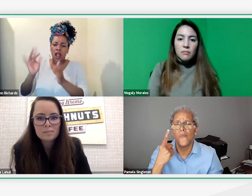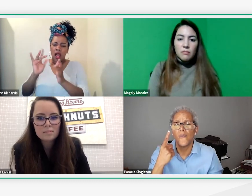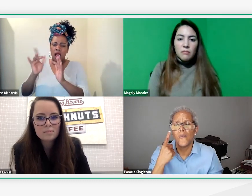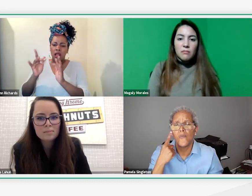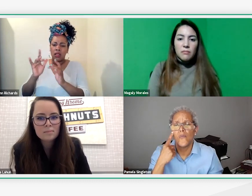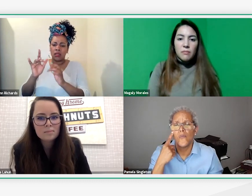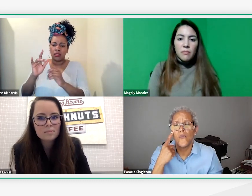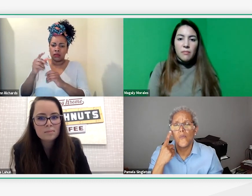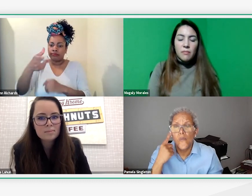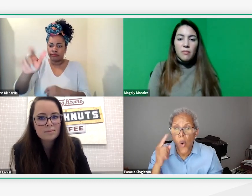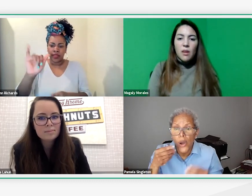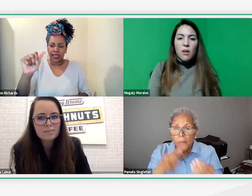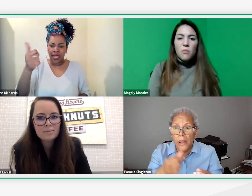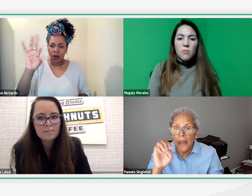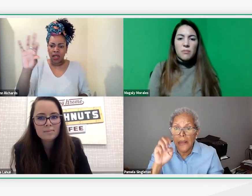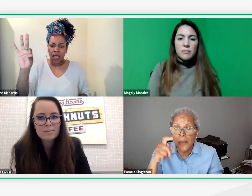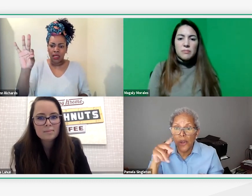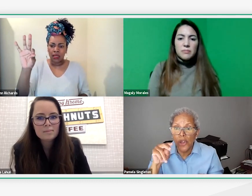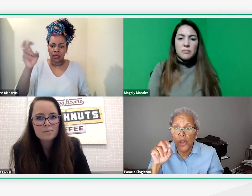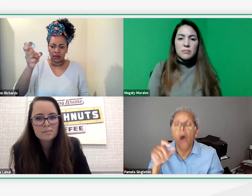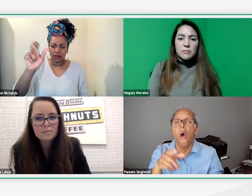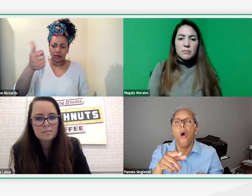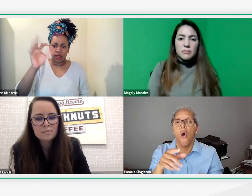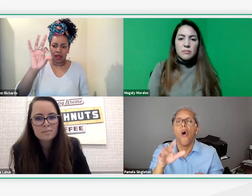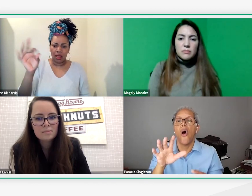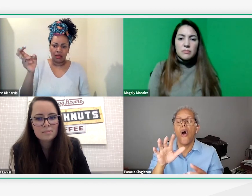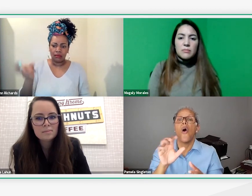or is it necessary to keep the hard copy of the receipt?